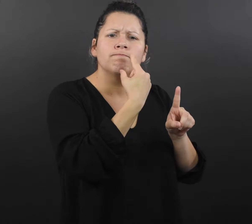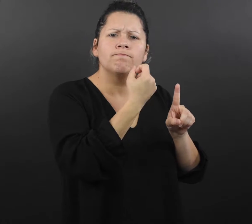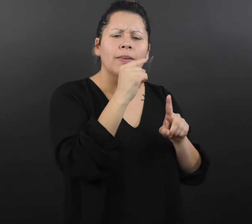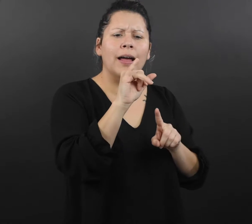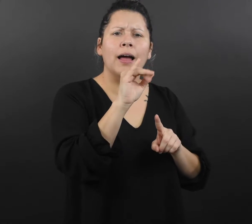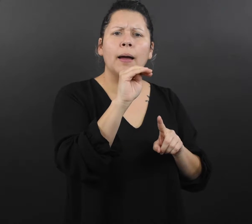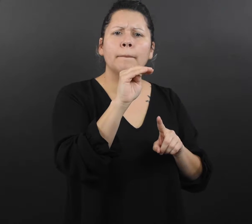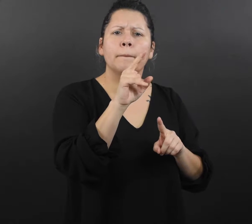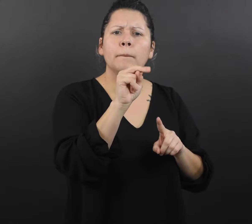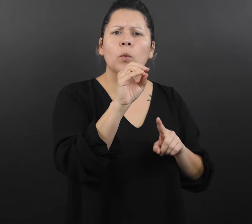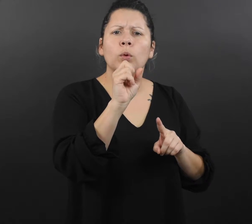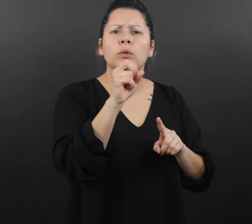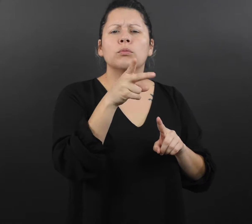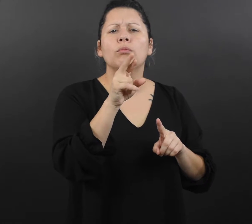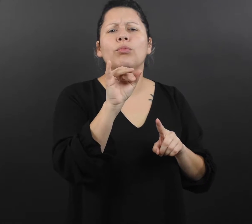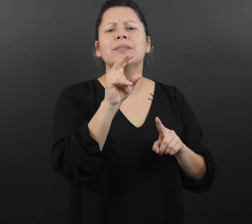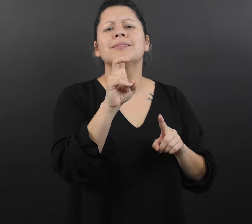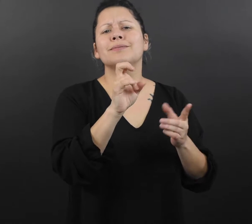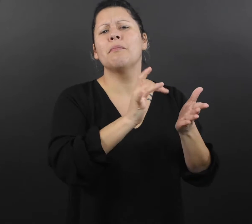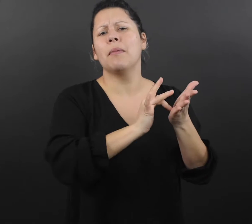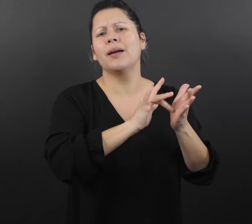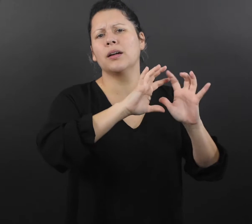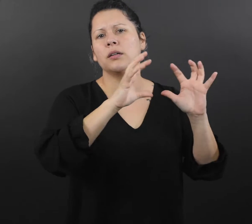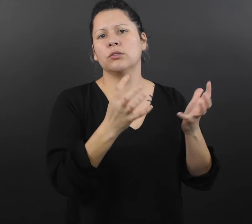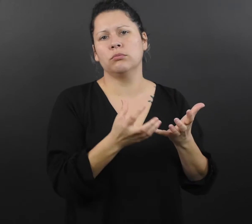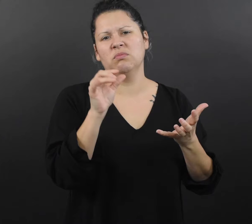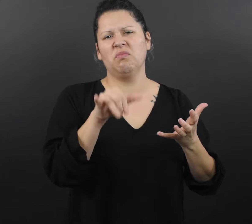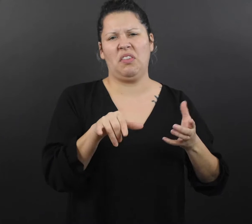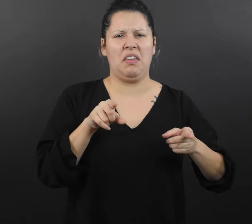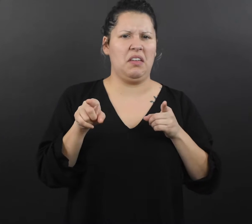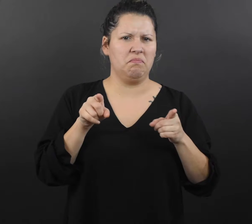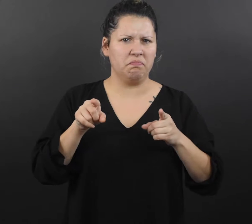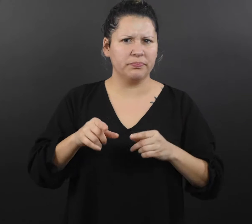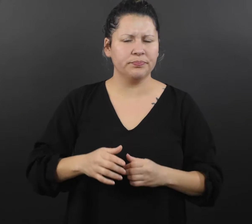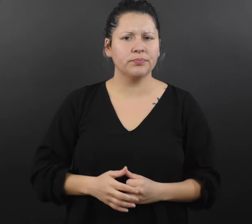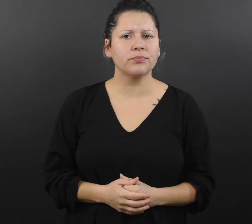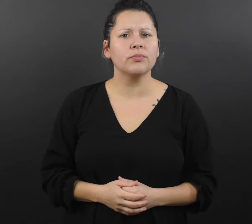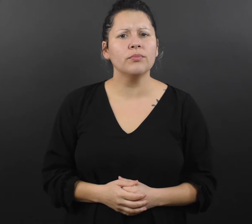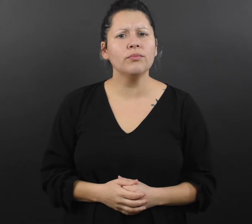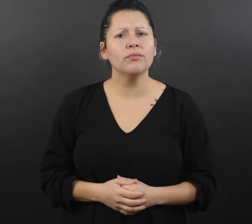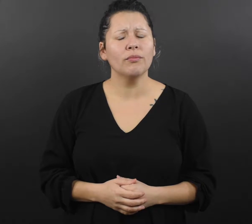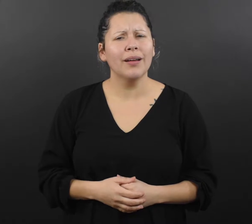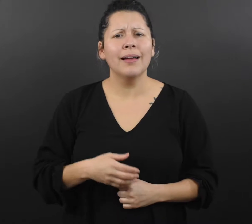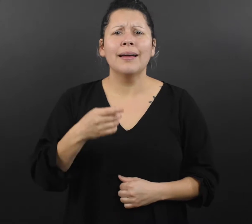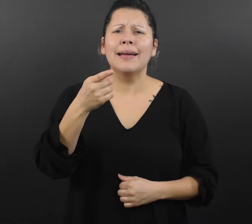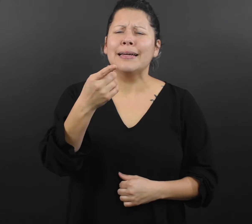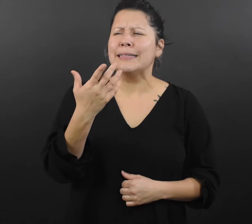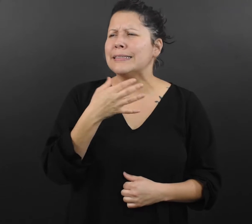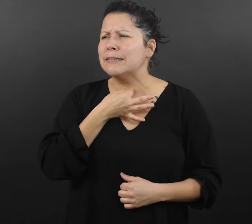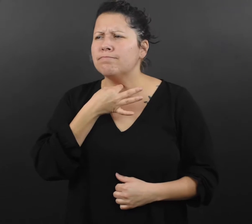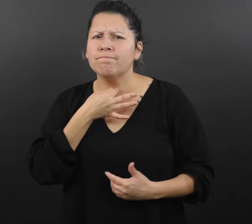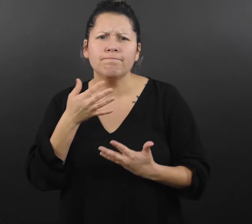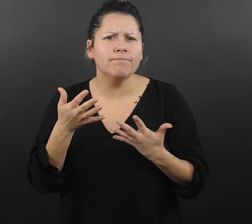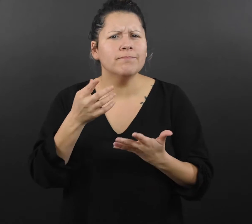How can I get monoclonal antibody treatment?